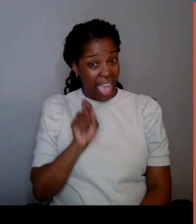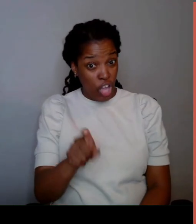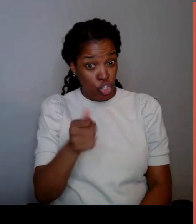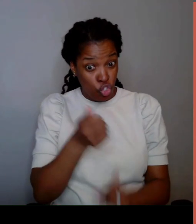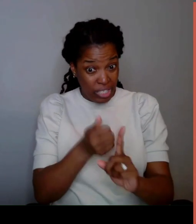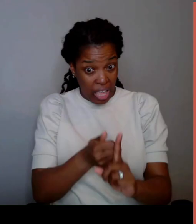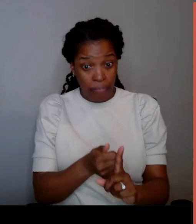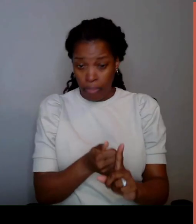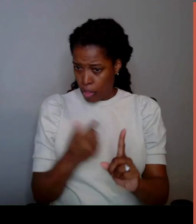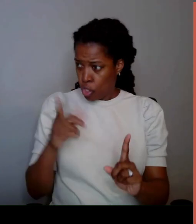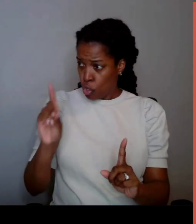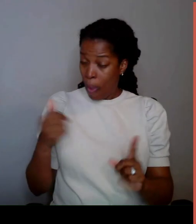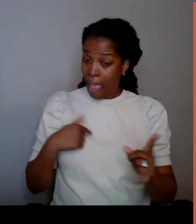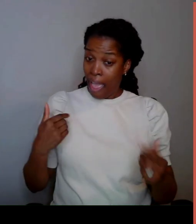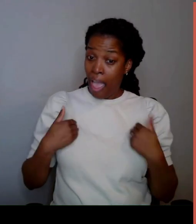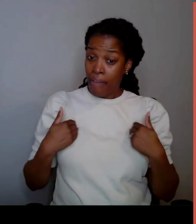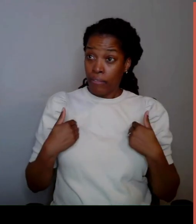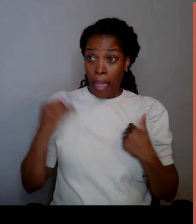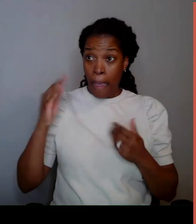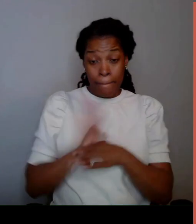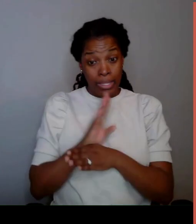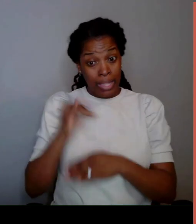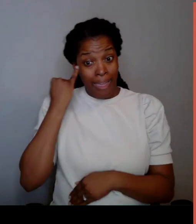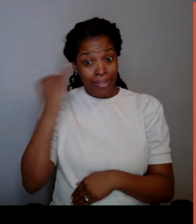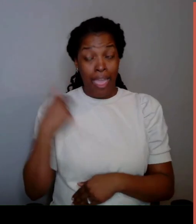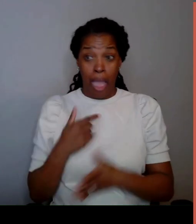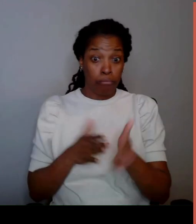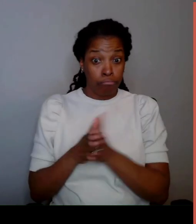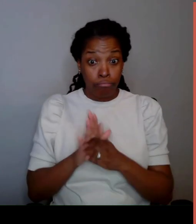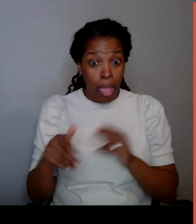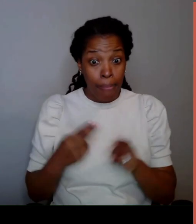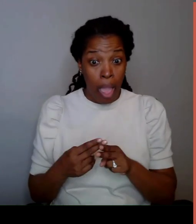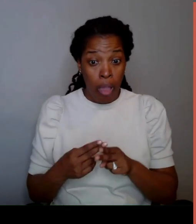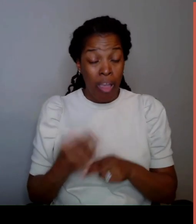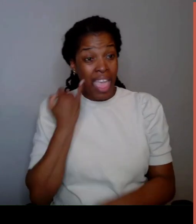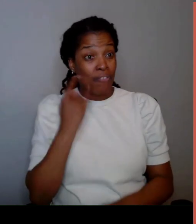If the answer is yes, DVR is here to support you in exploring that idea.